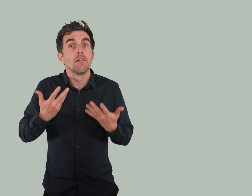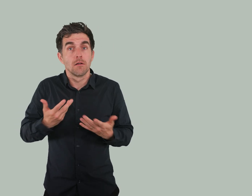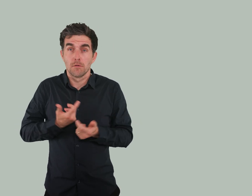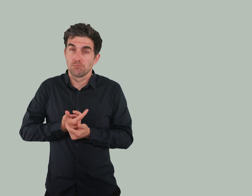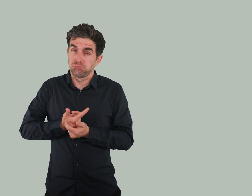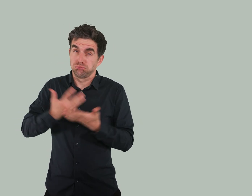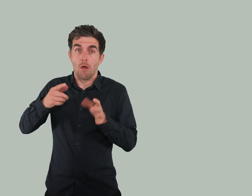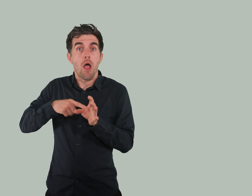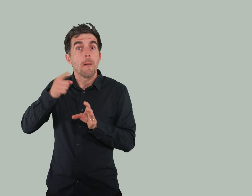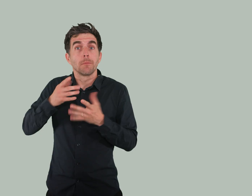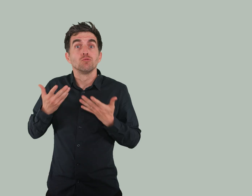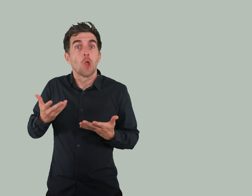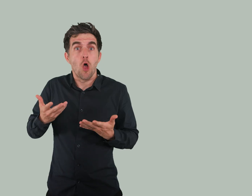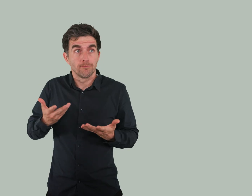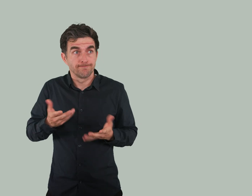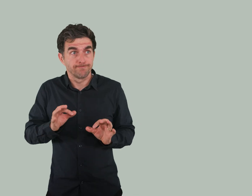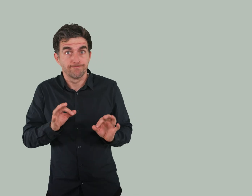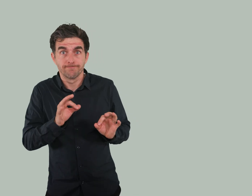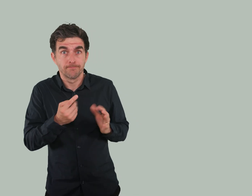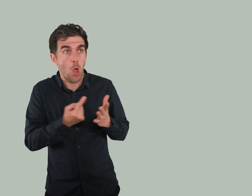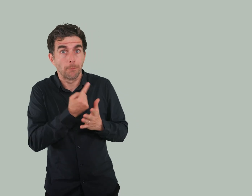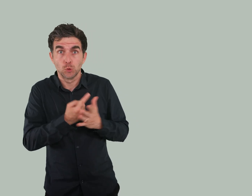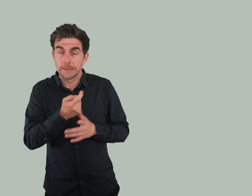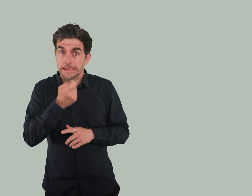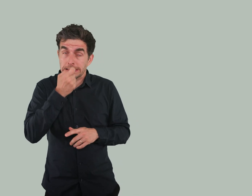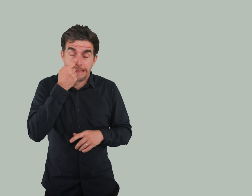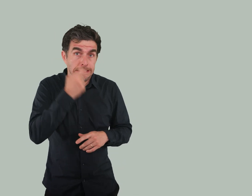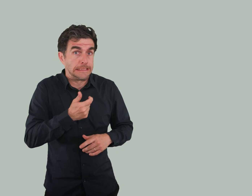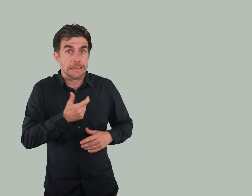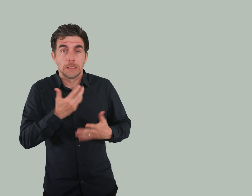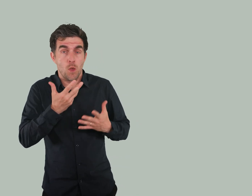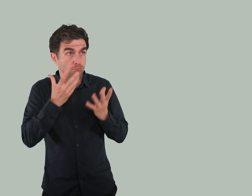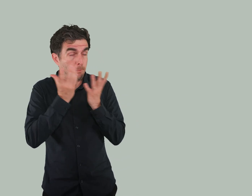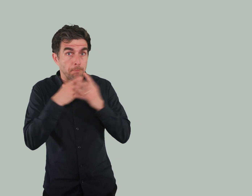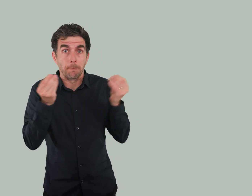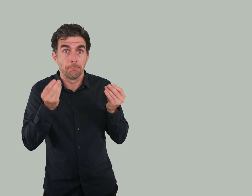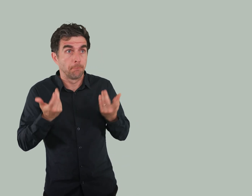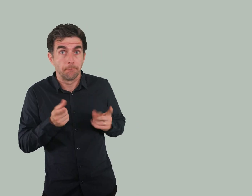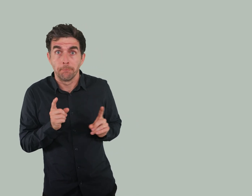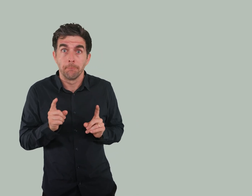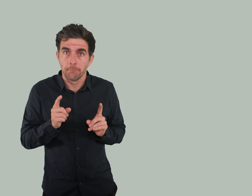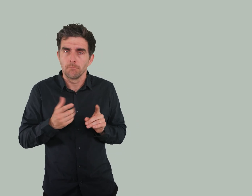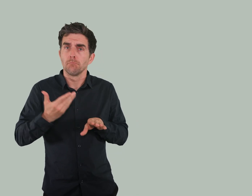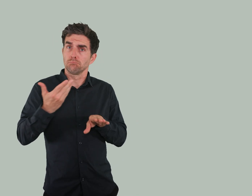For too many young people now, those opportunities are weaker or have disappeared altogether.